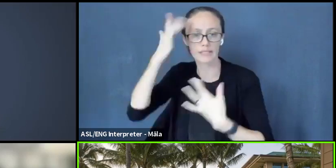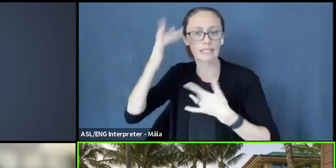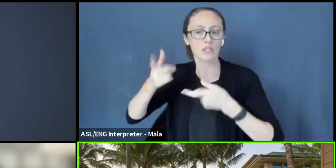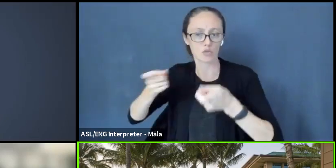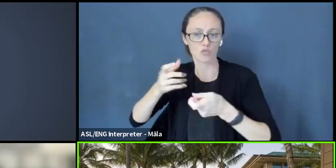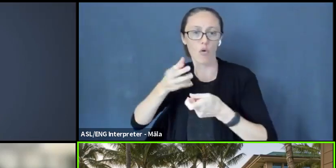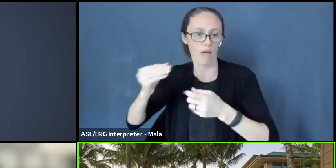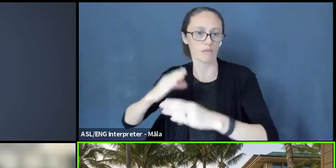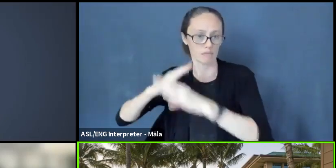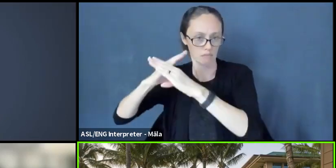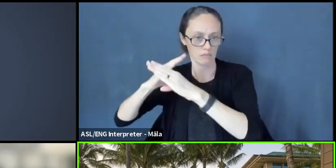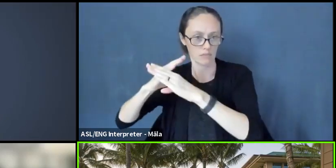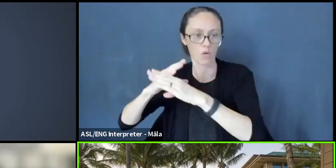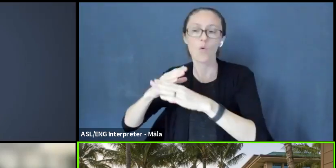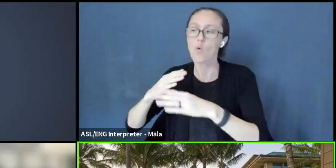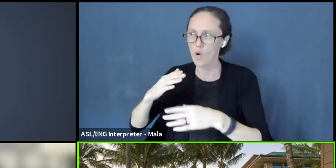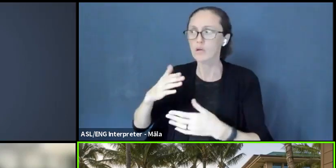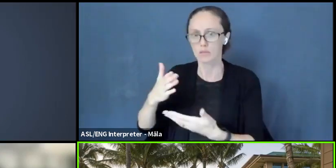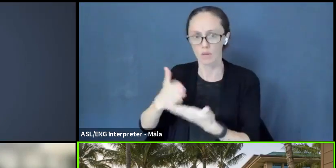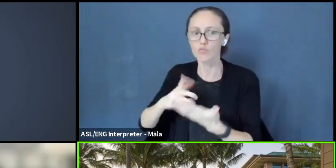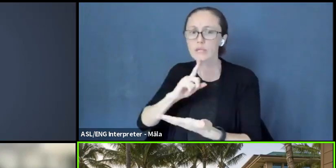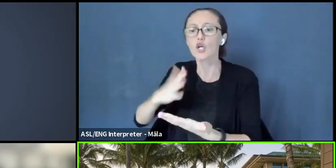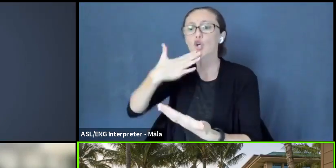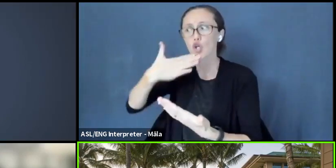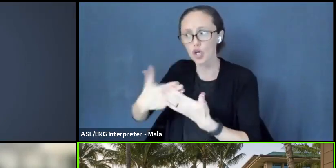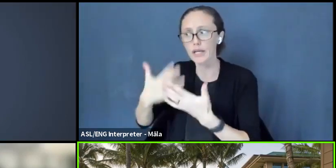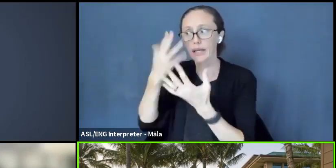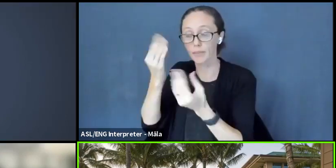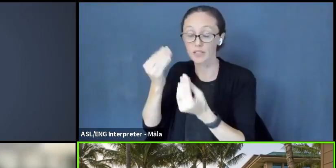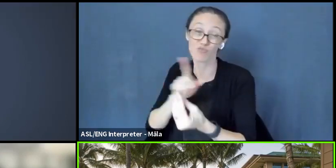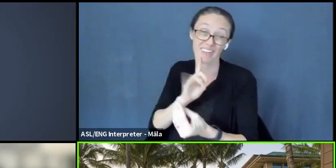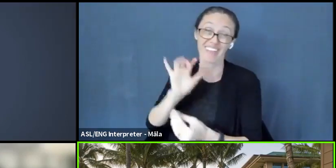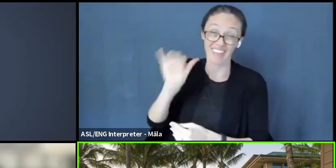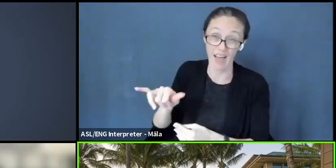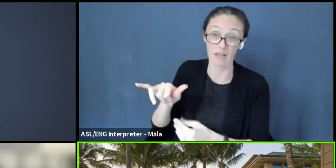very good information and they have -- that is the source of information.